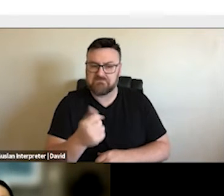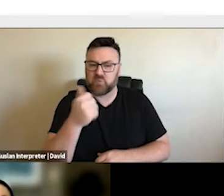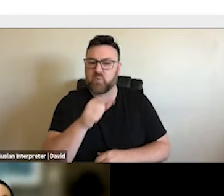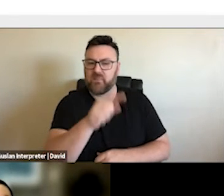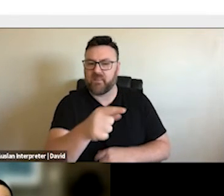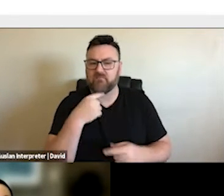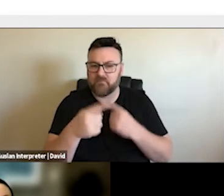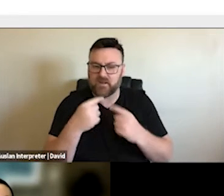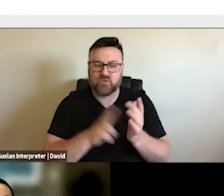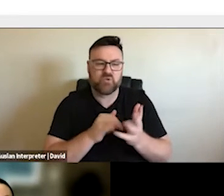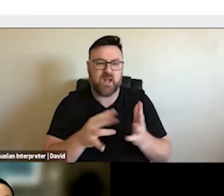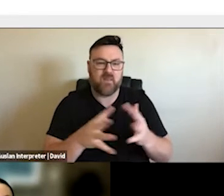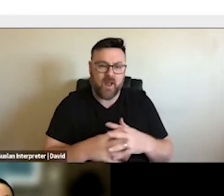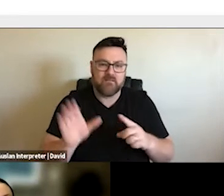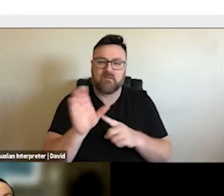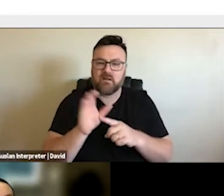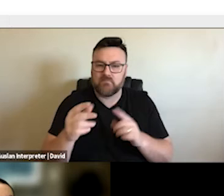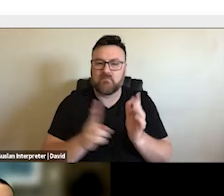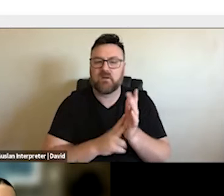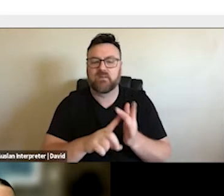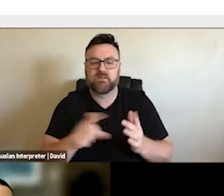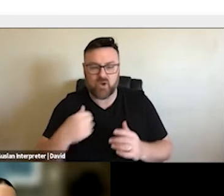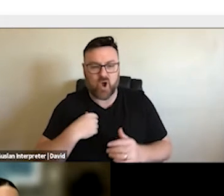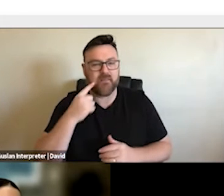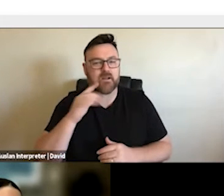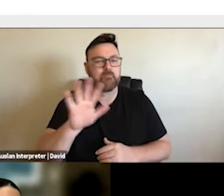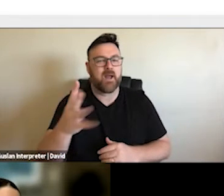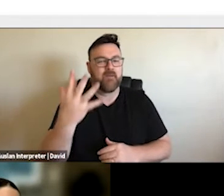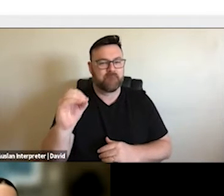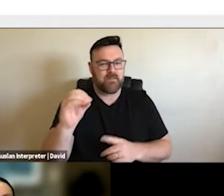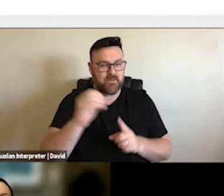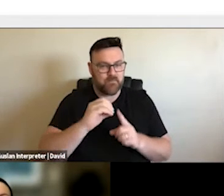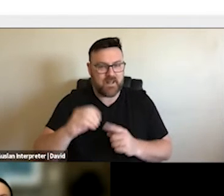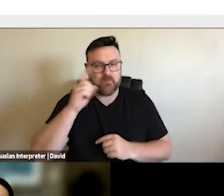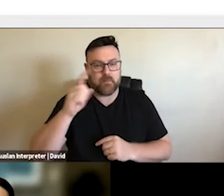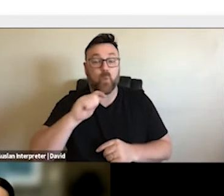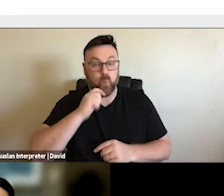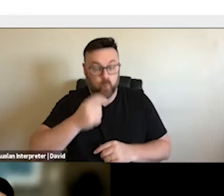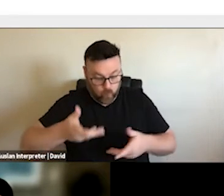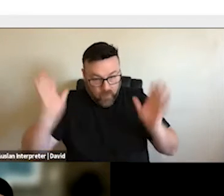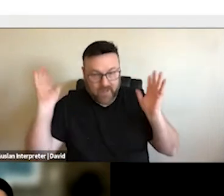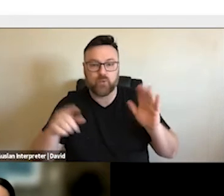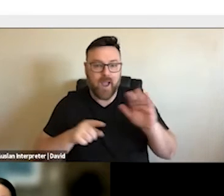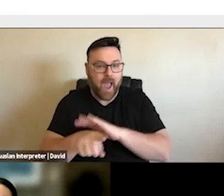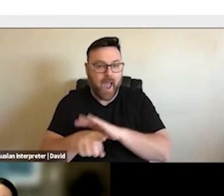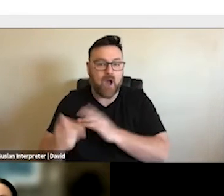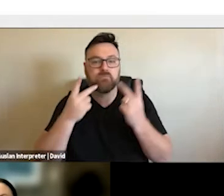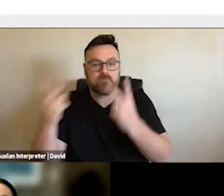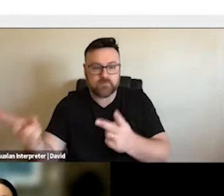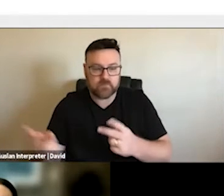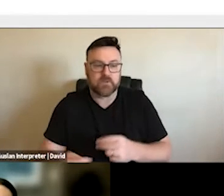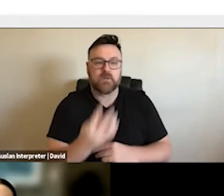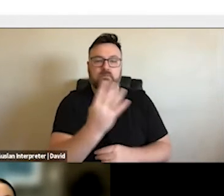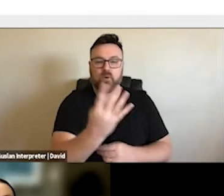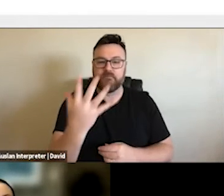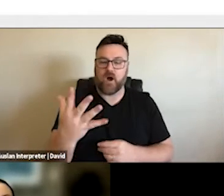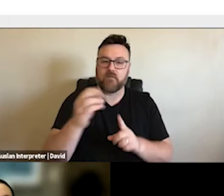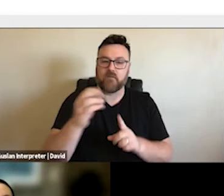After lockdown I think they will have 50% ready to go, 45% adopting a more risk adverse